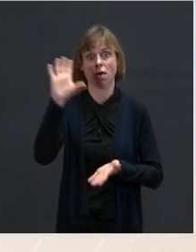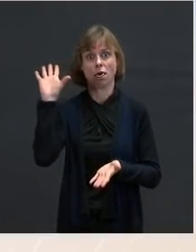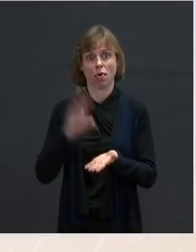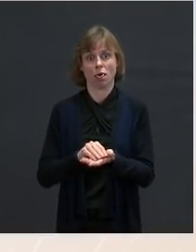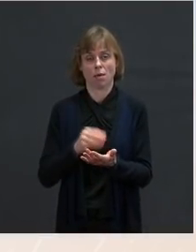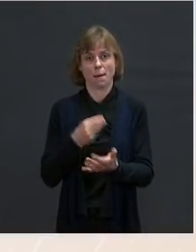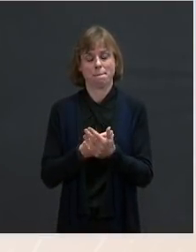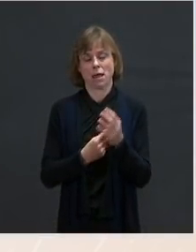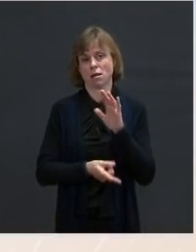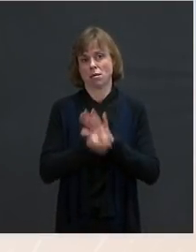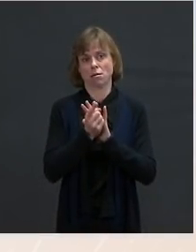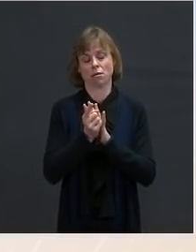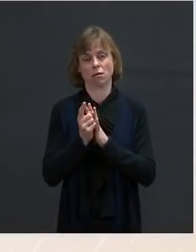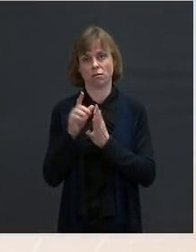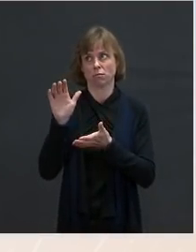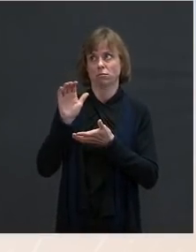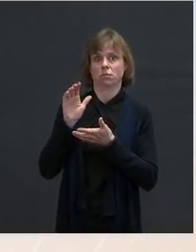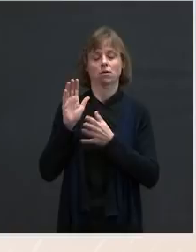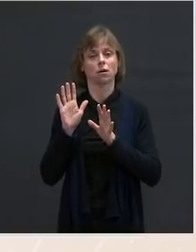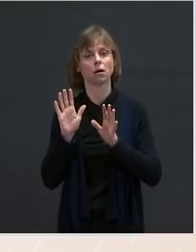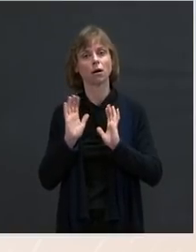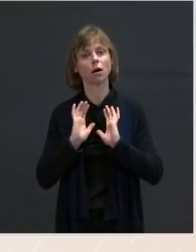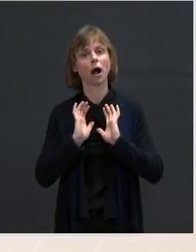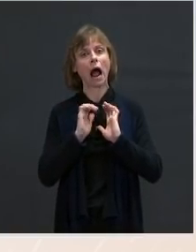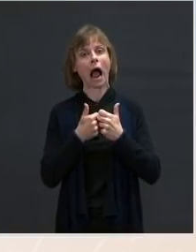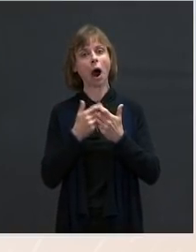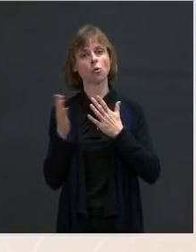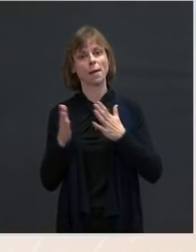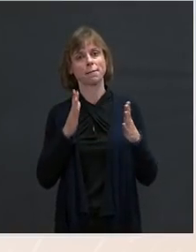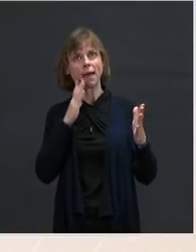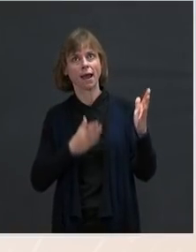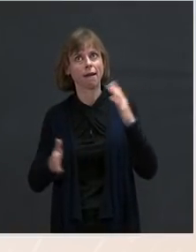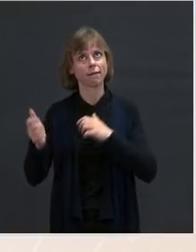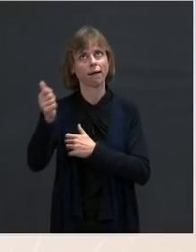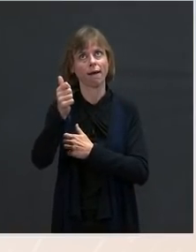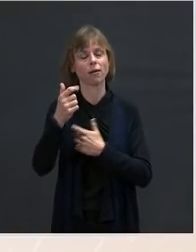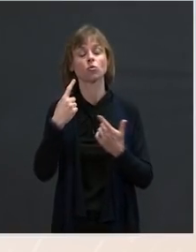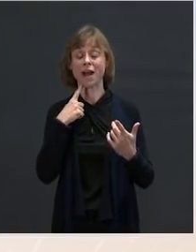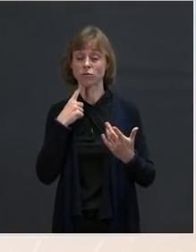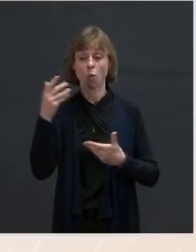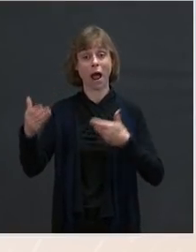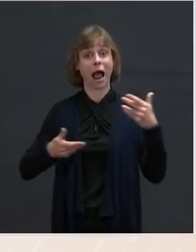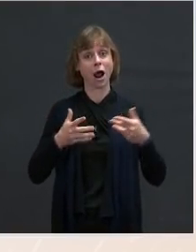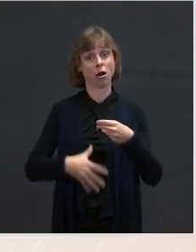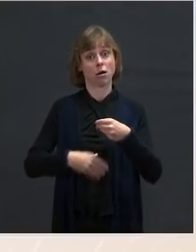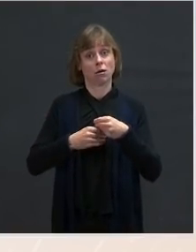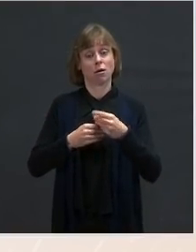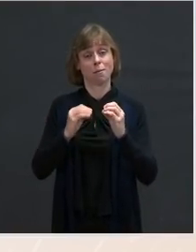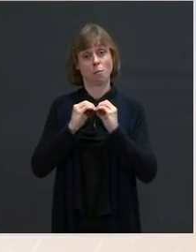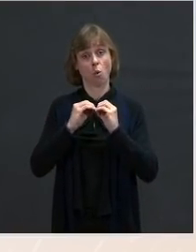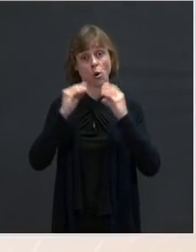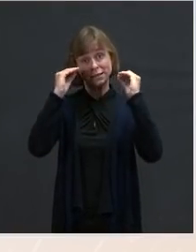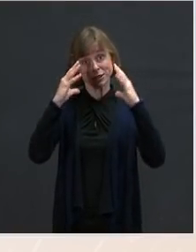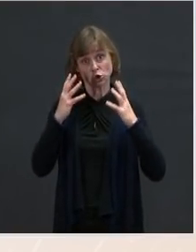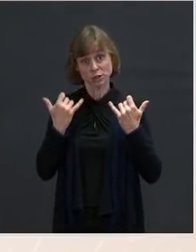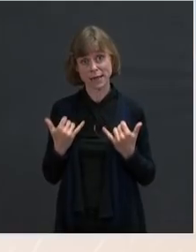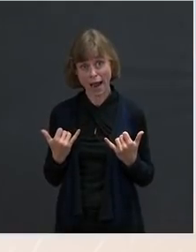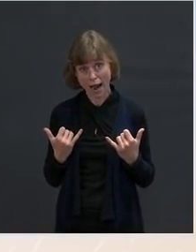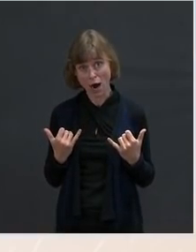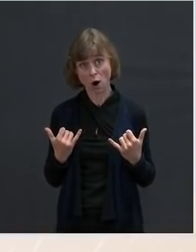So the challenge here is: How do they plan ahead? Right? They can hire -- if they need to hire additional teachers now for smaller class sizes, or if they need to hire bus drivers,